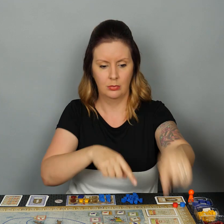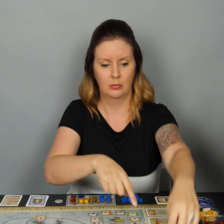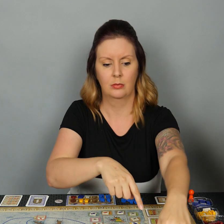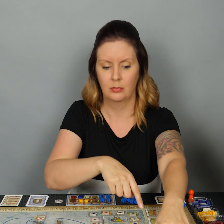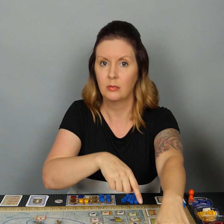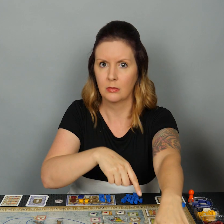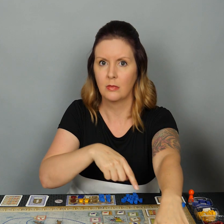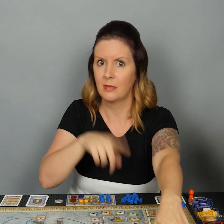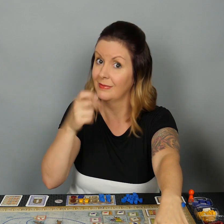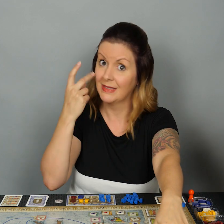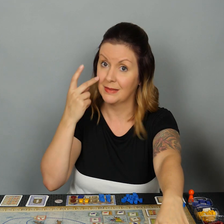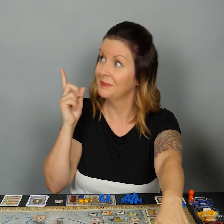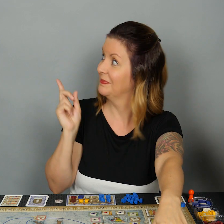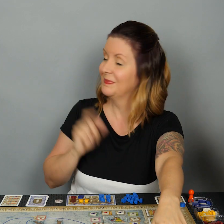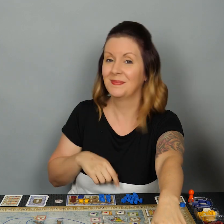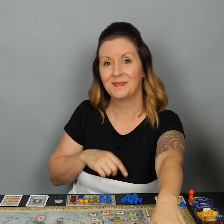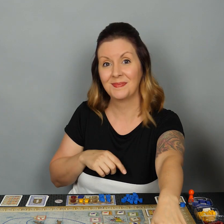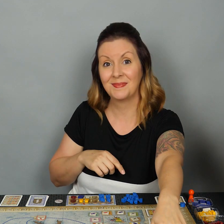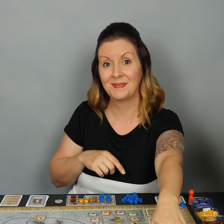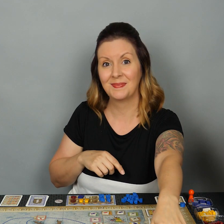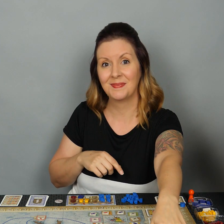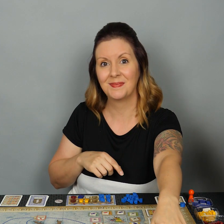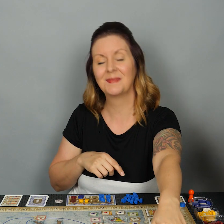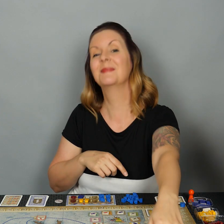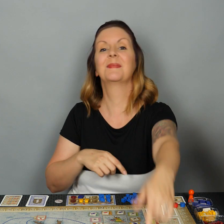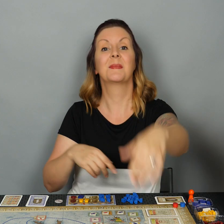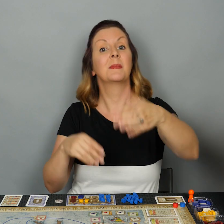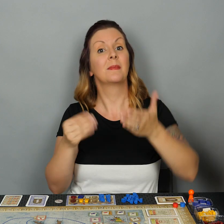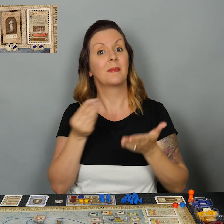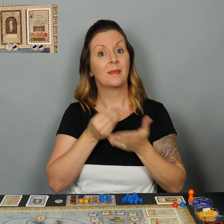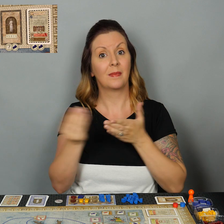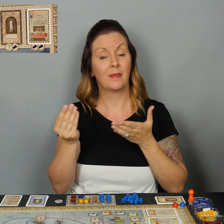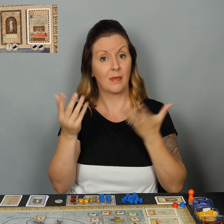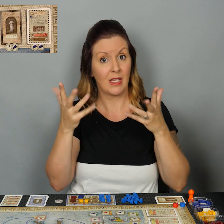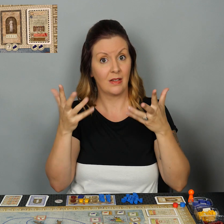See?